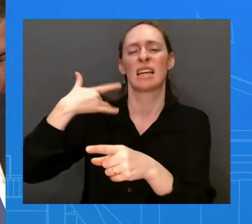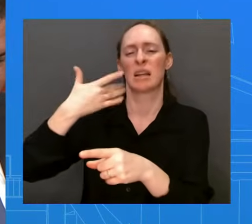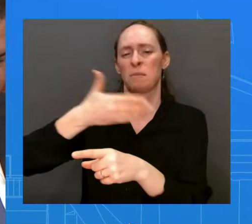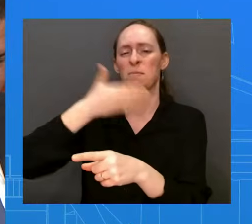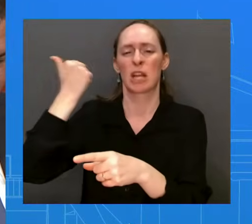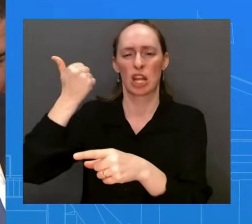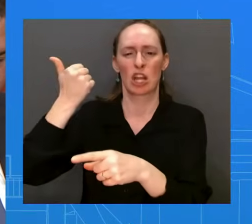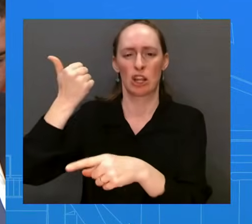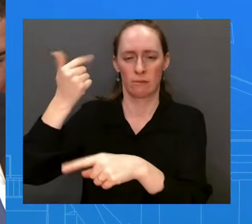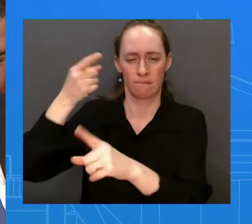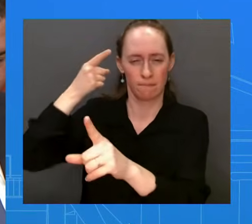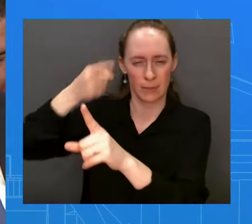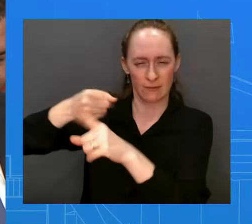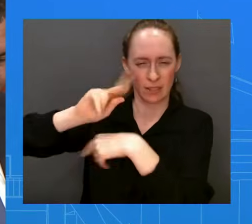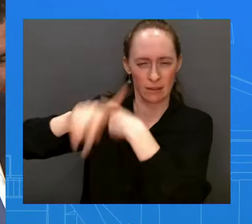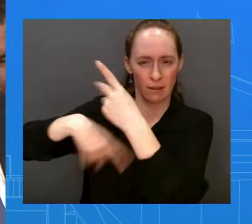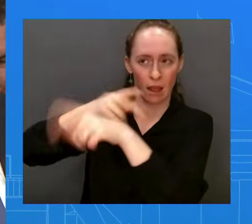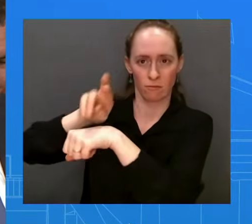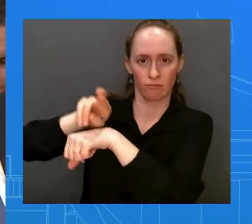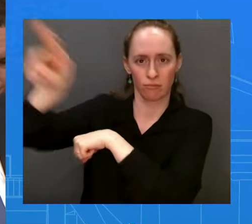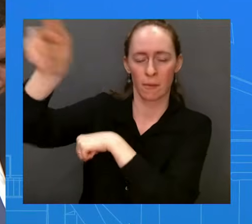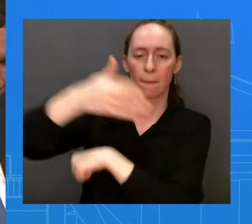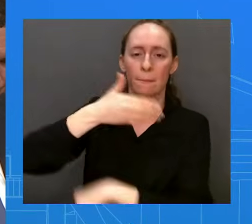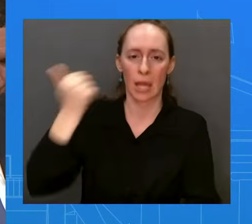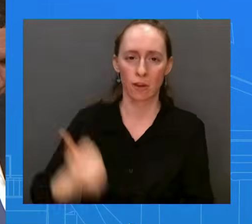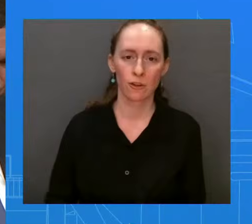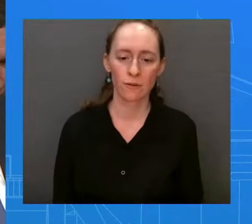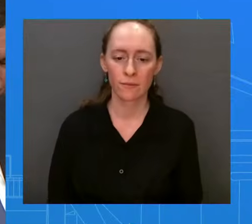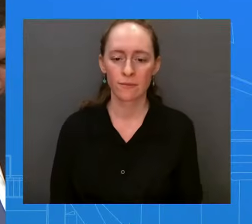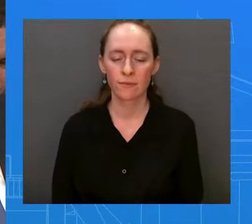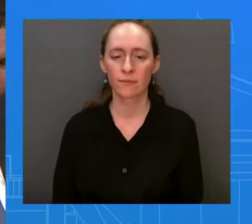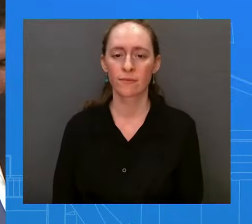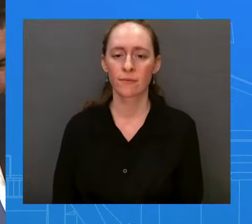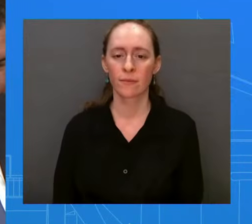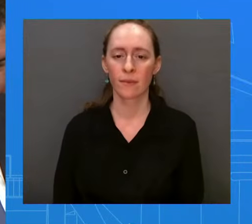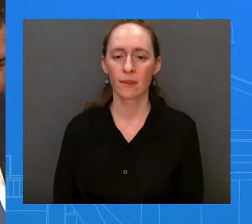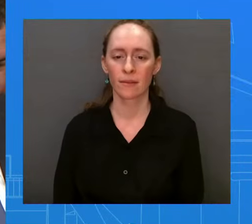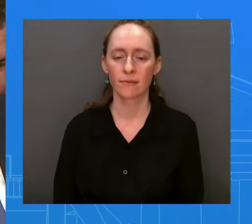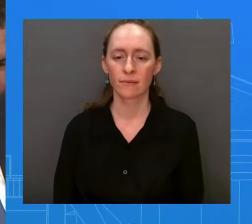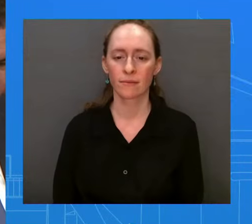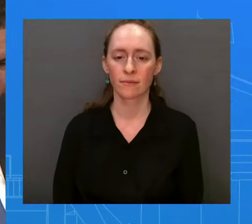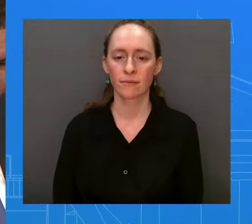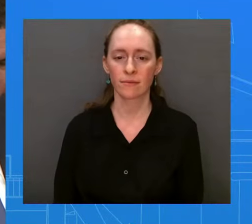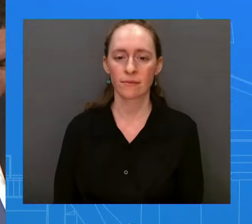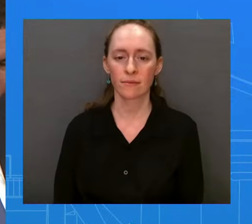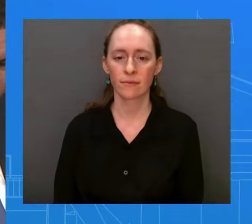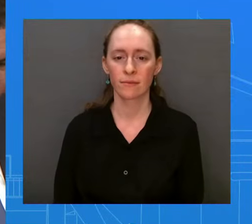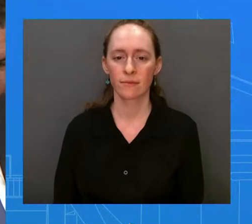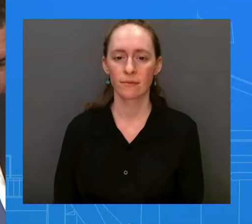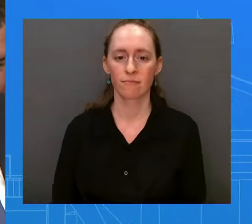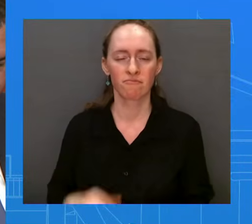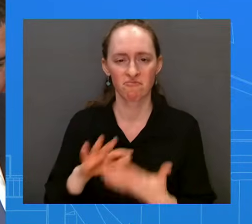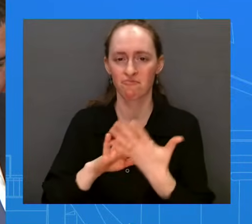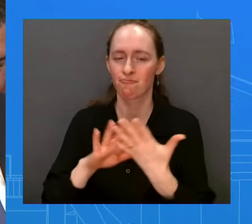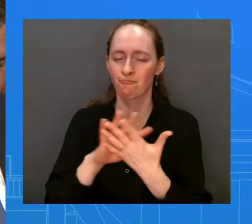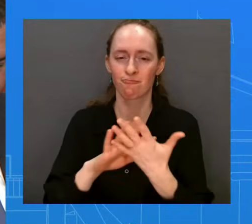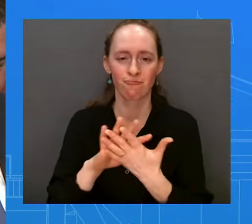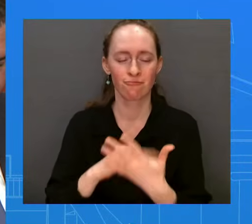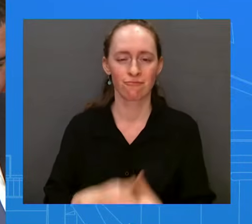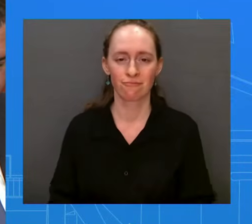in the sense of there was political pressure and so we are going to act quickly to take down any objects over our airspace because the pressure that came from,